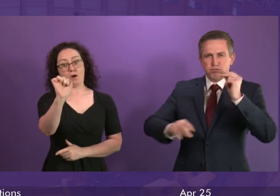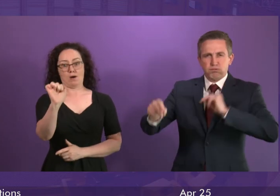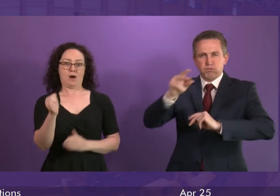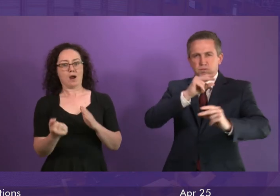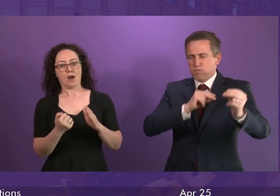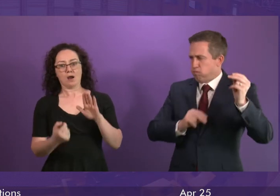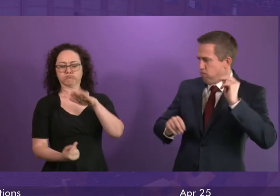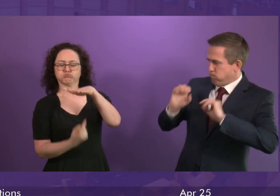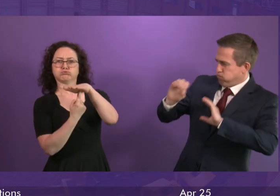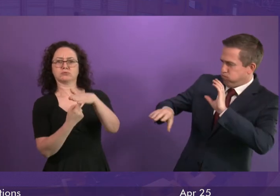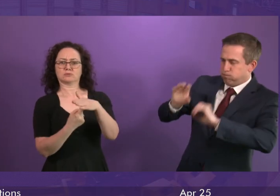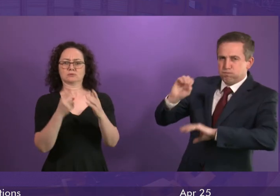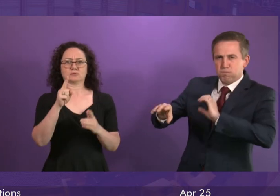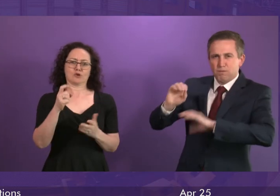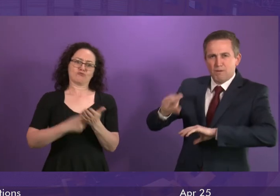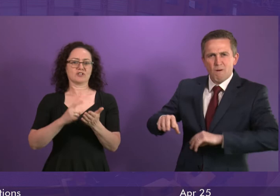of the Conservatives says about Richard Leonard’s priorities.